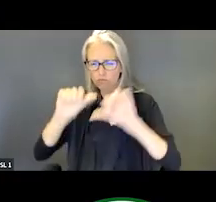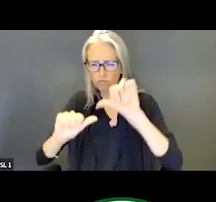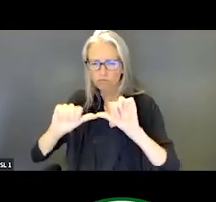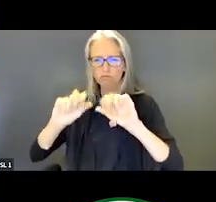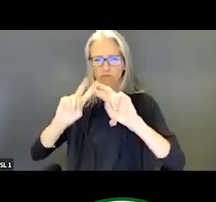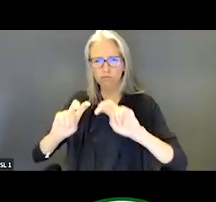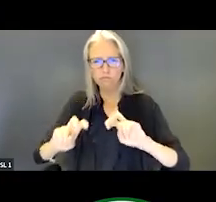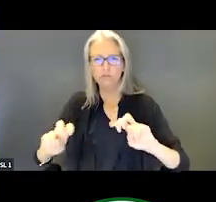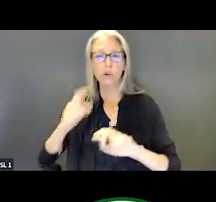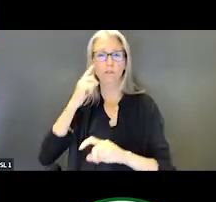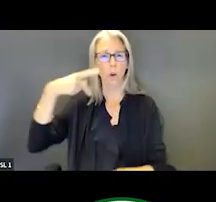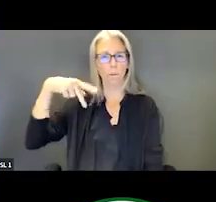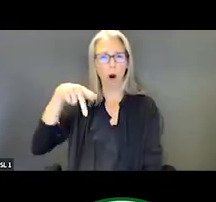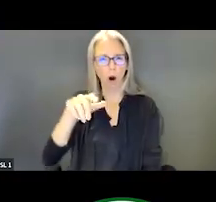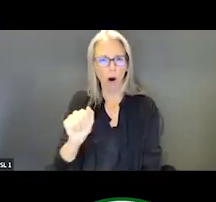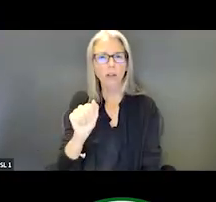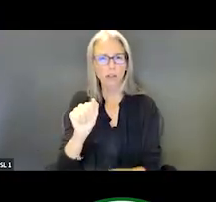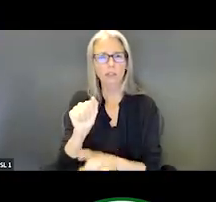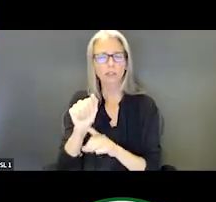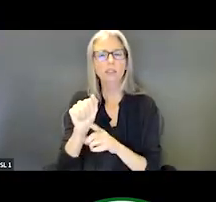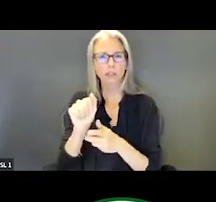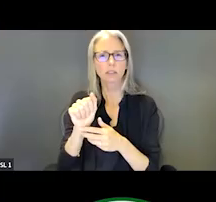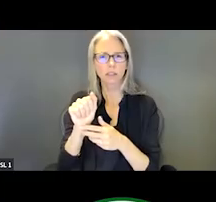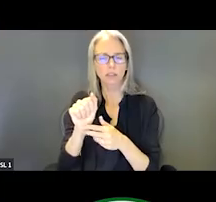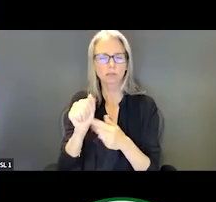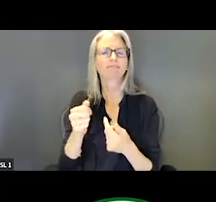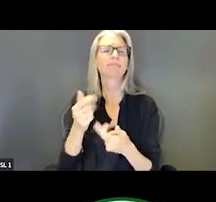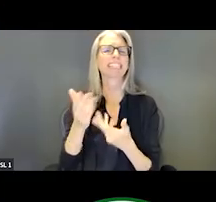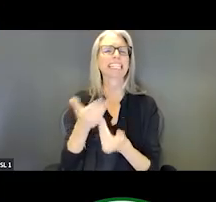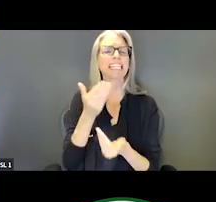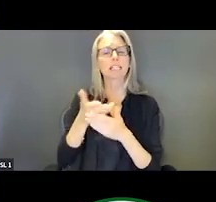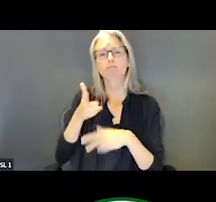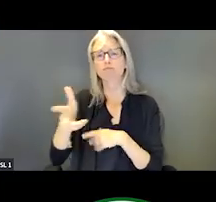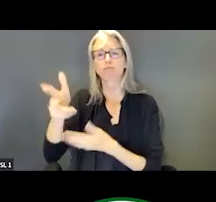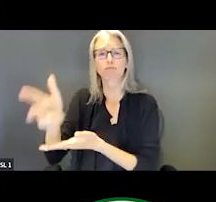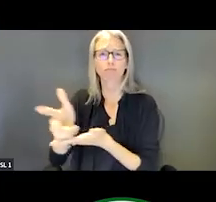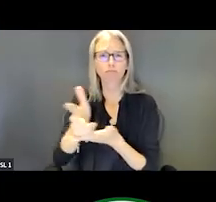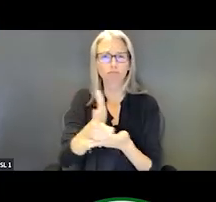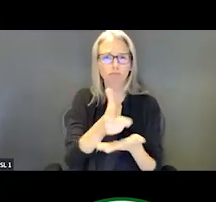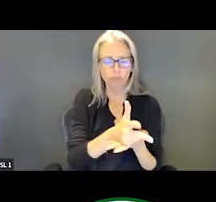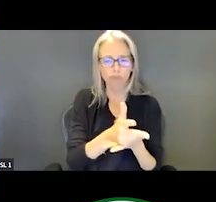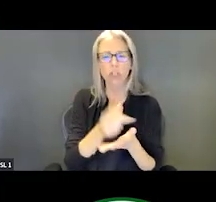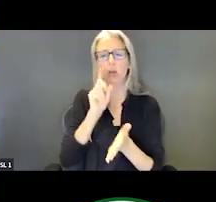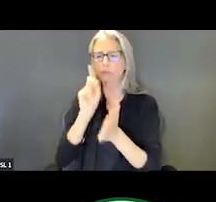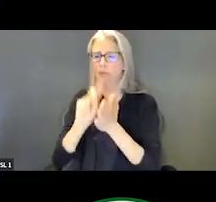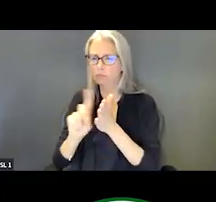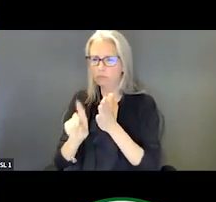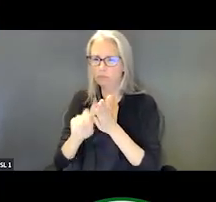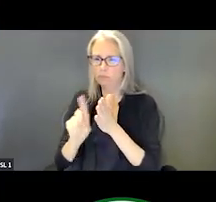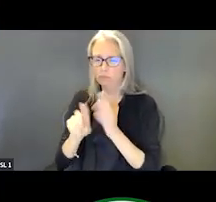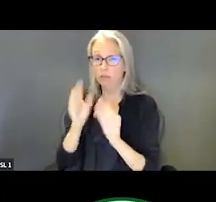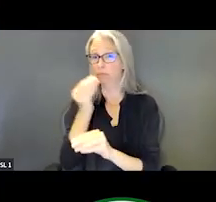What are you doing to make? Your parks more accessible for anybody. And since then, we've